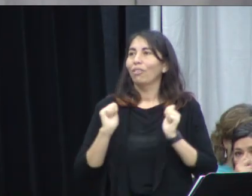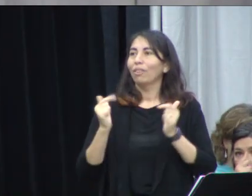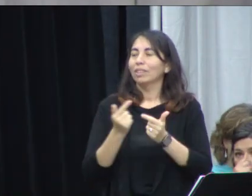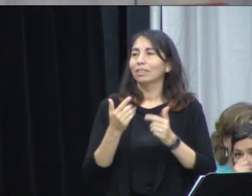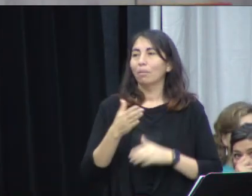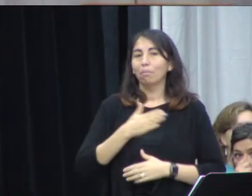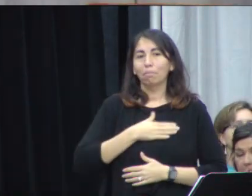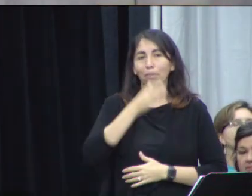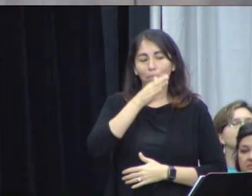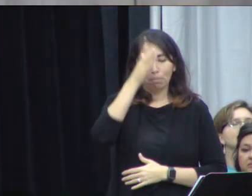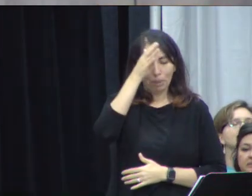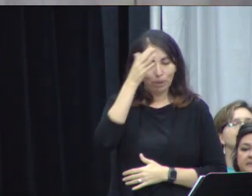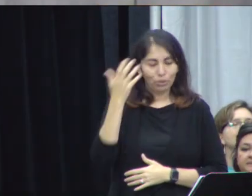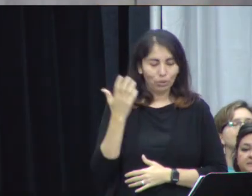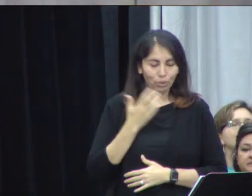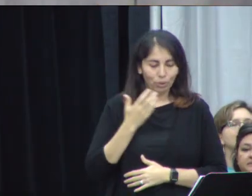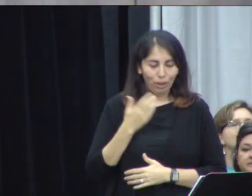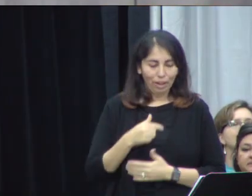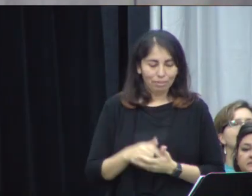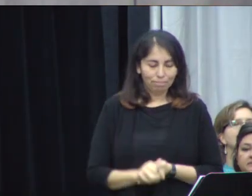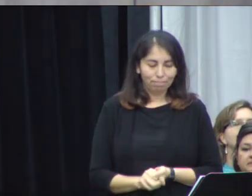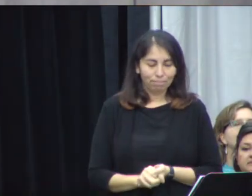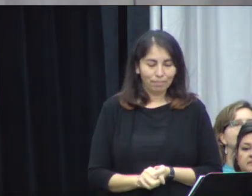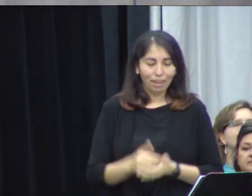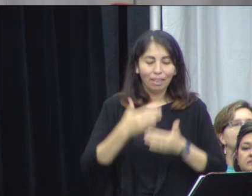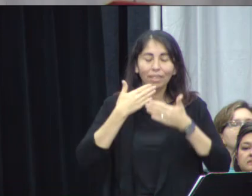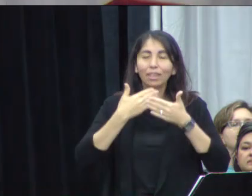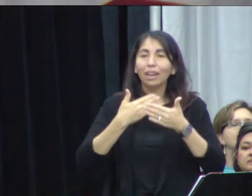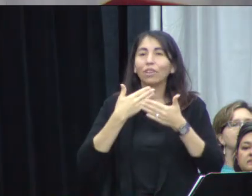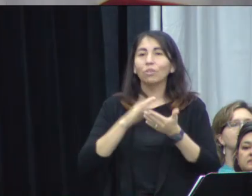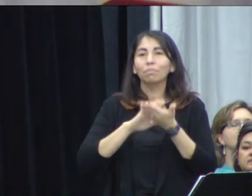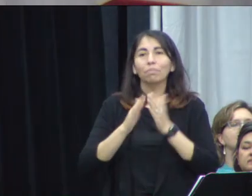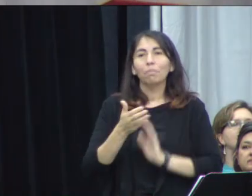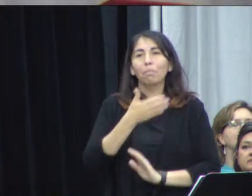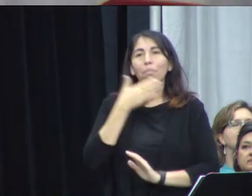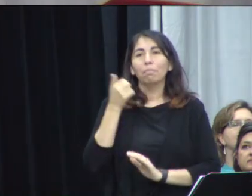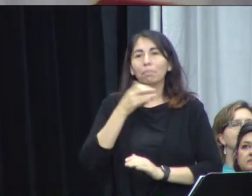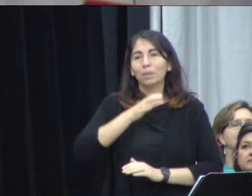Erika and Luis. (speaking in foreign language)